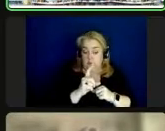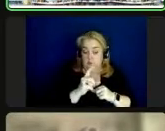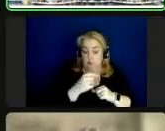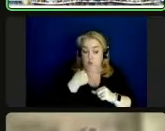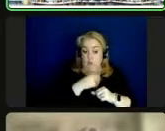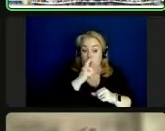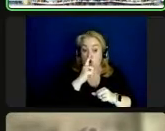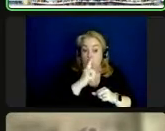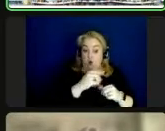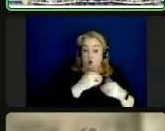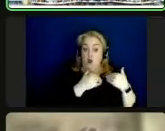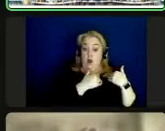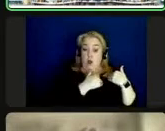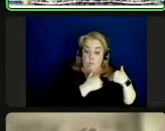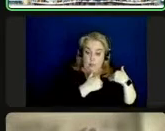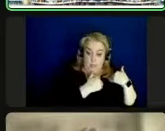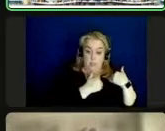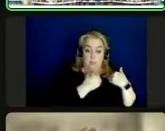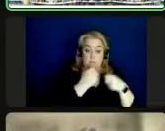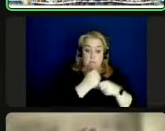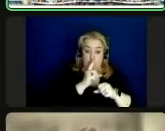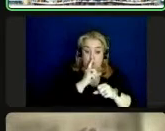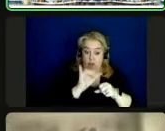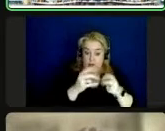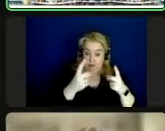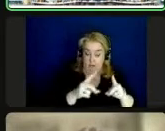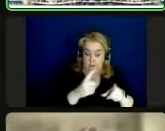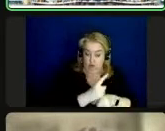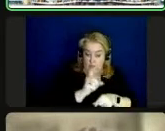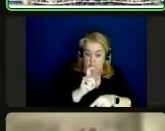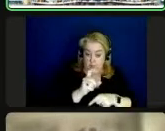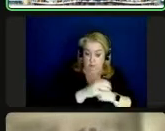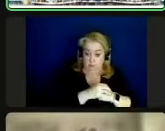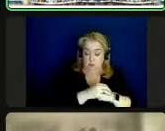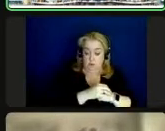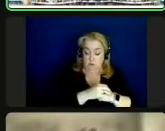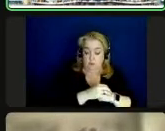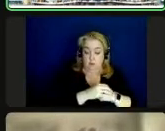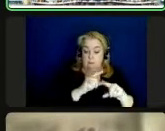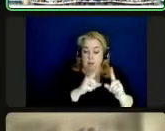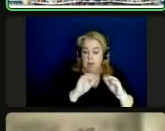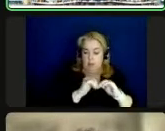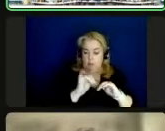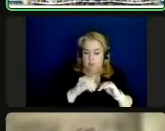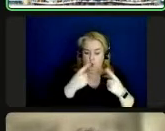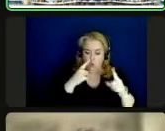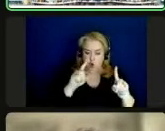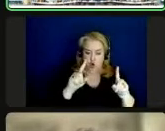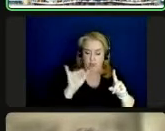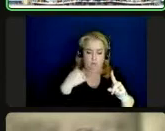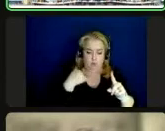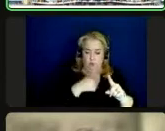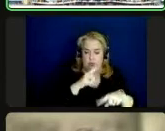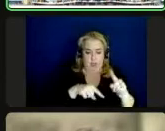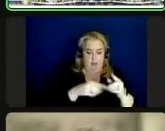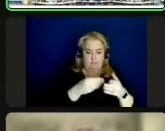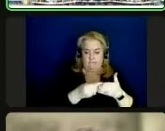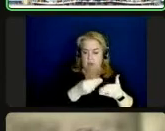RIGHT.